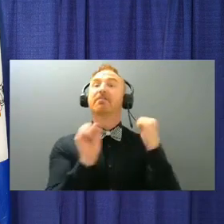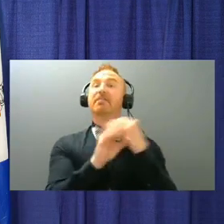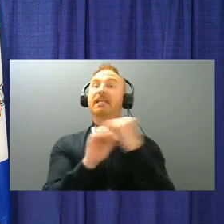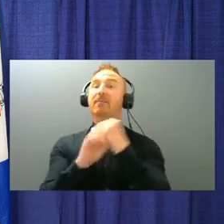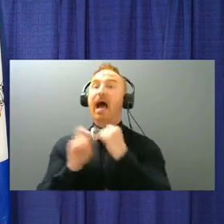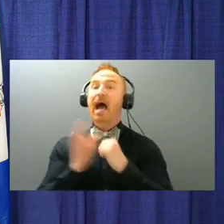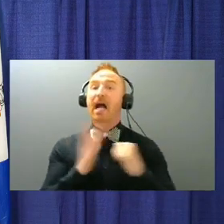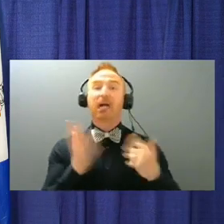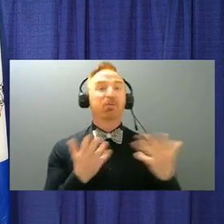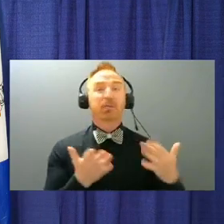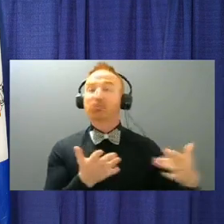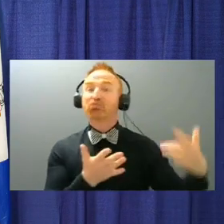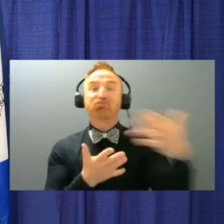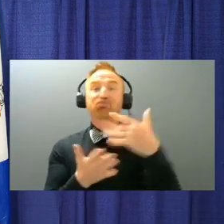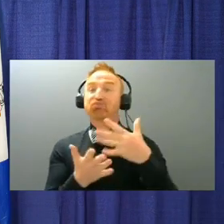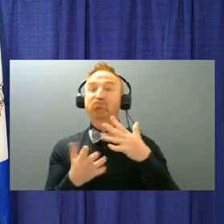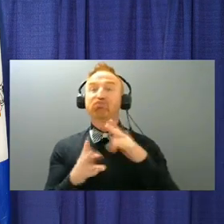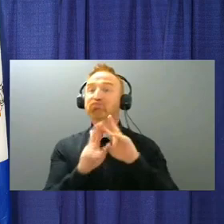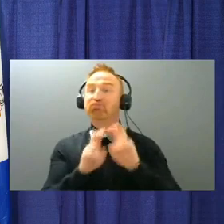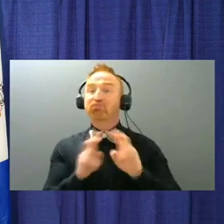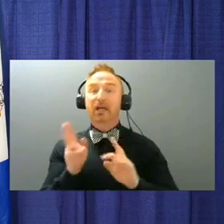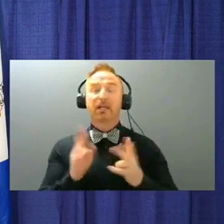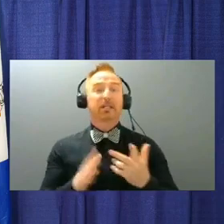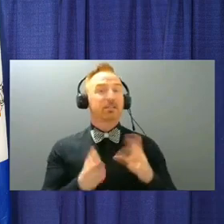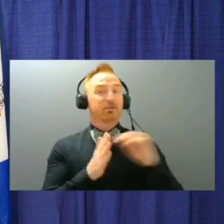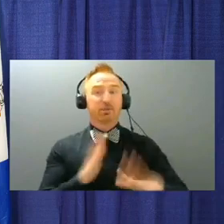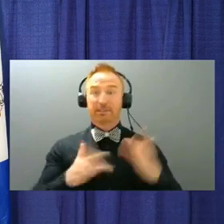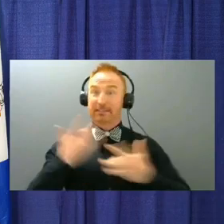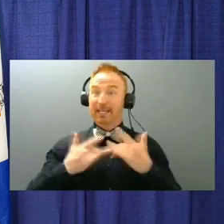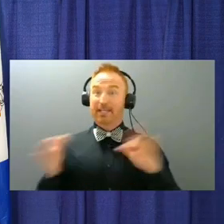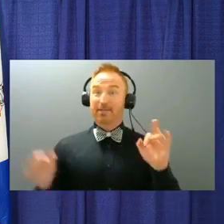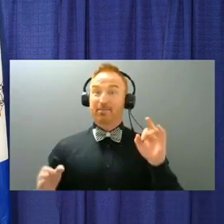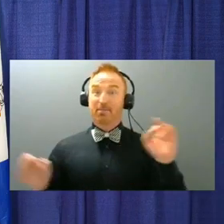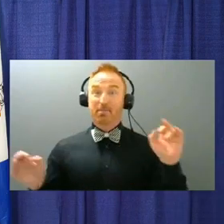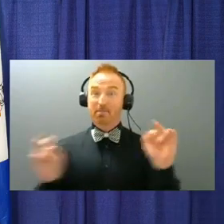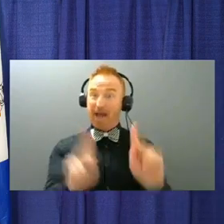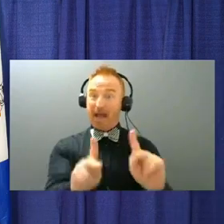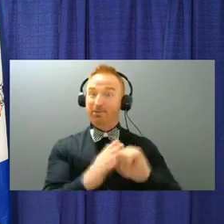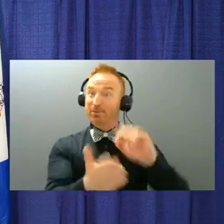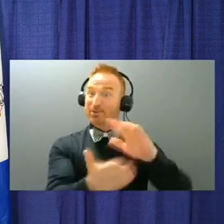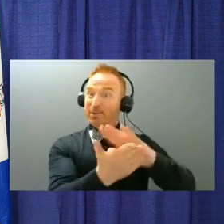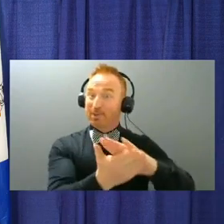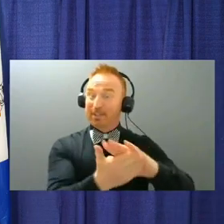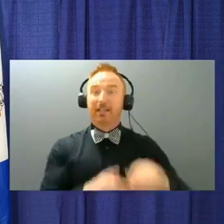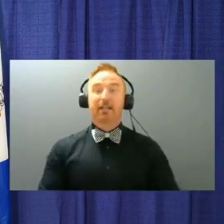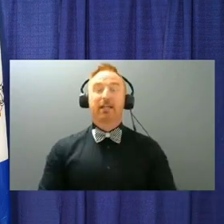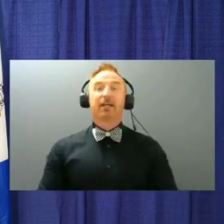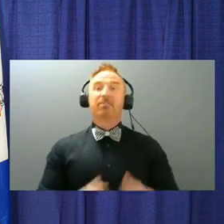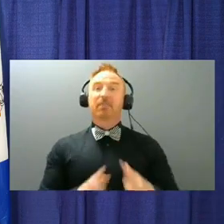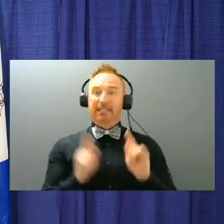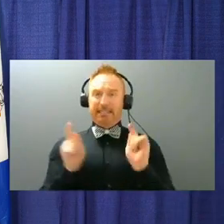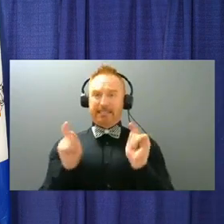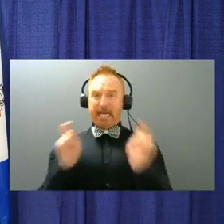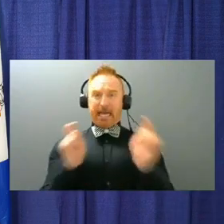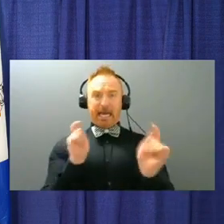excited to be back into school, to further the good work that has gone into adapting our